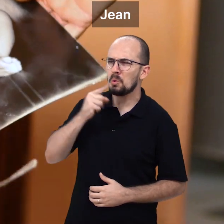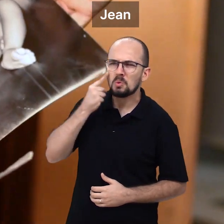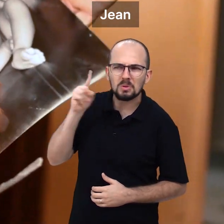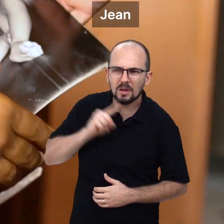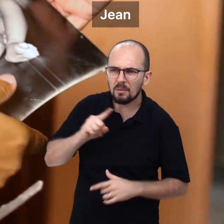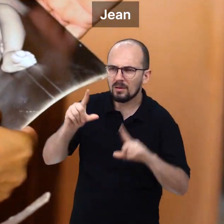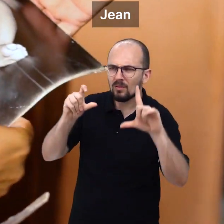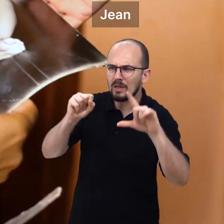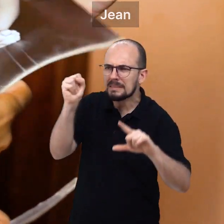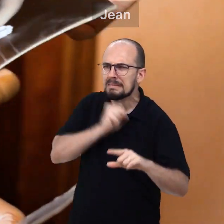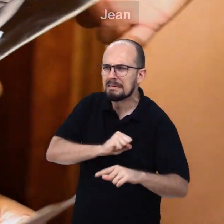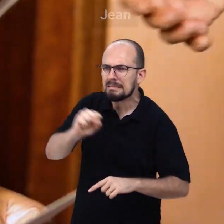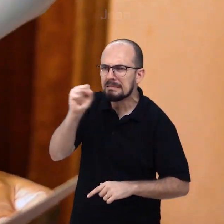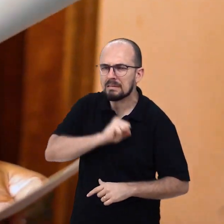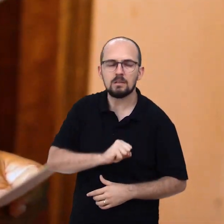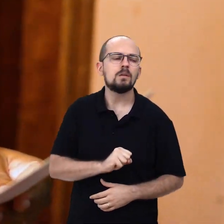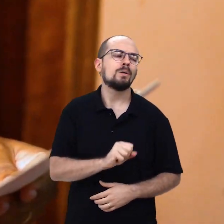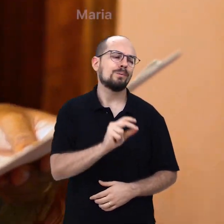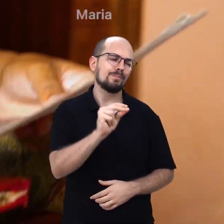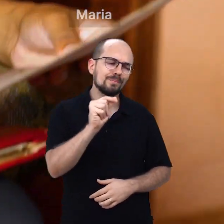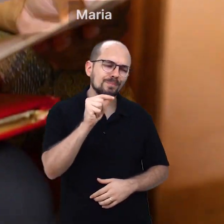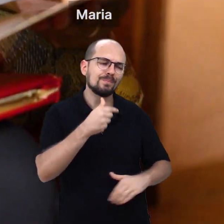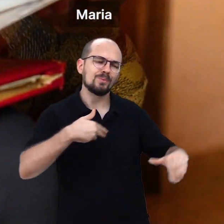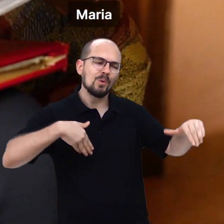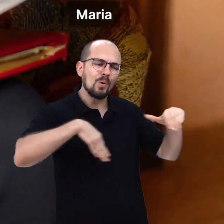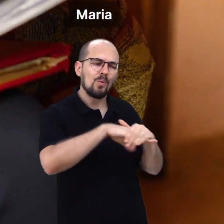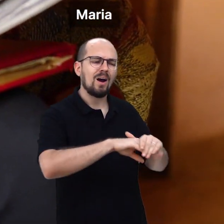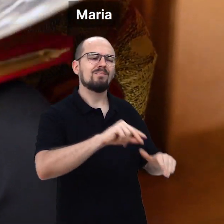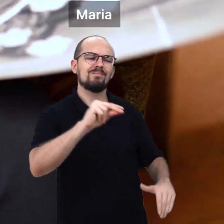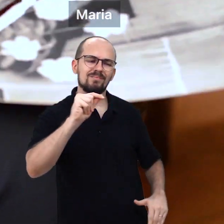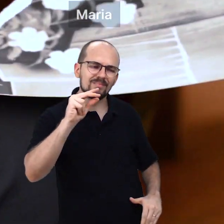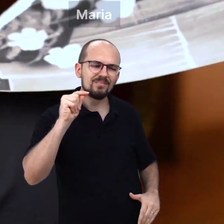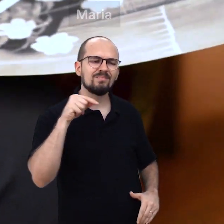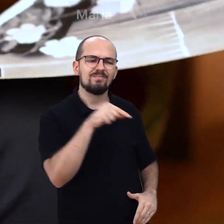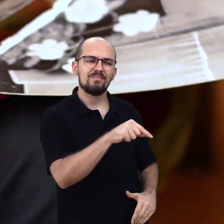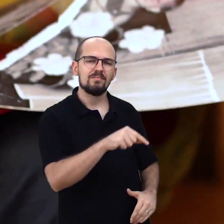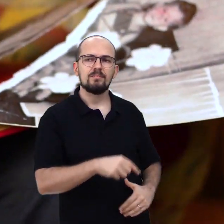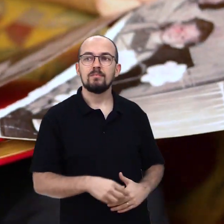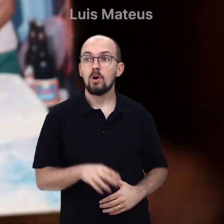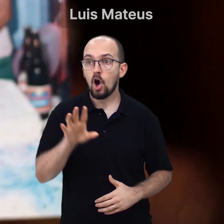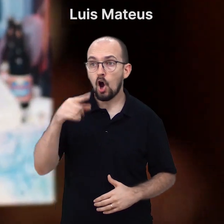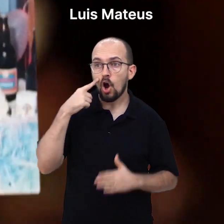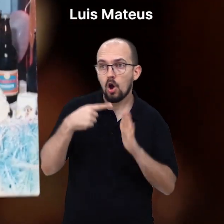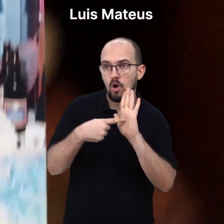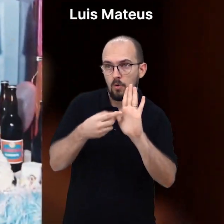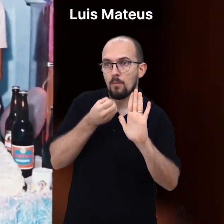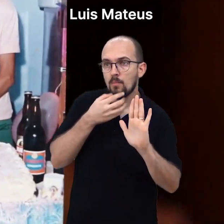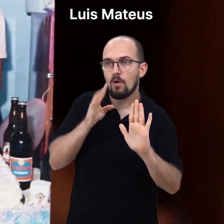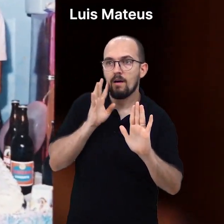[JEAN] Wow, I didn't know that these photographs existed. [MARIA] It's been years since I last saw them. [LUIS MATEUS] Check this out, this is a good one, Luis!